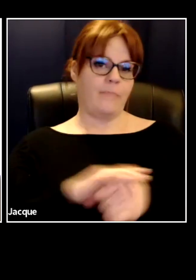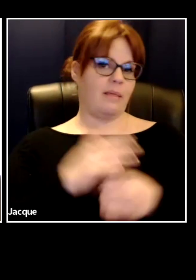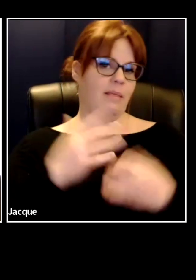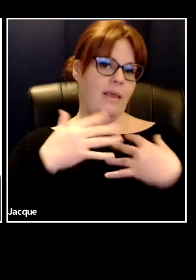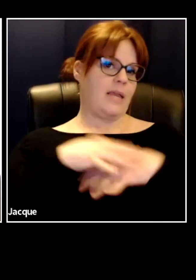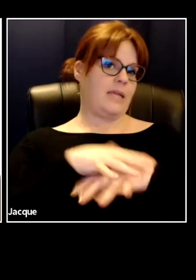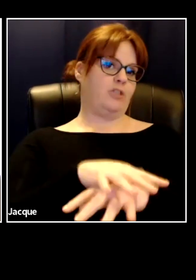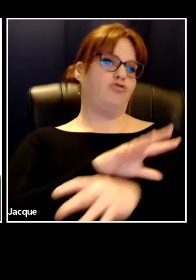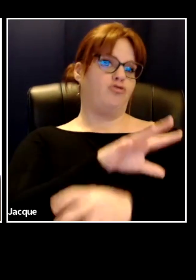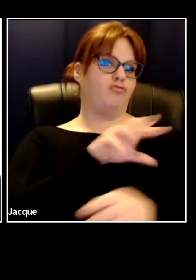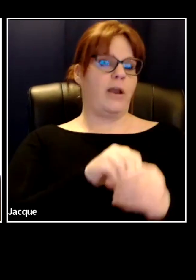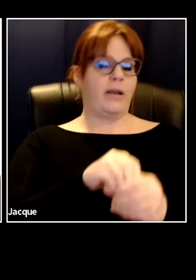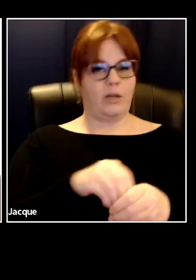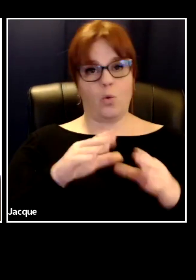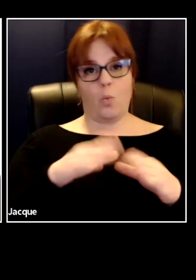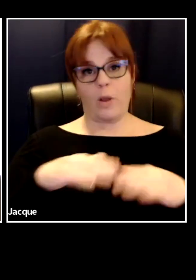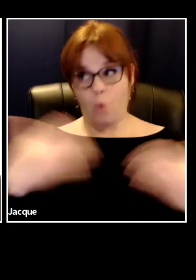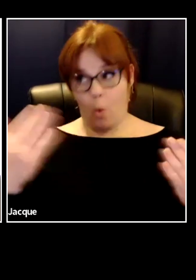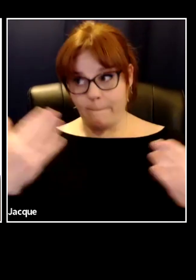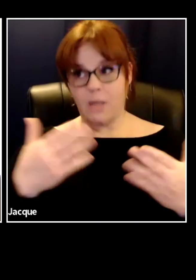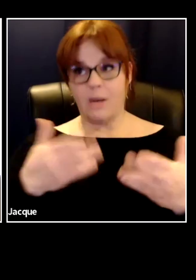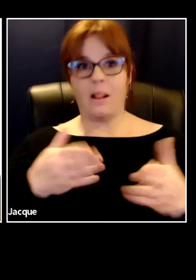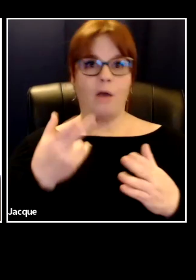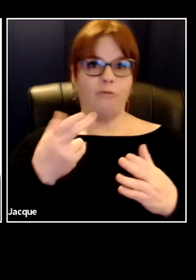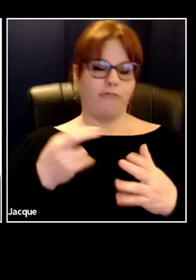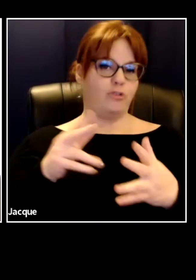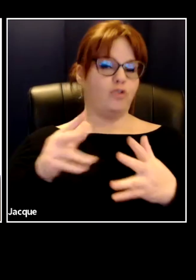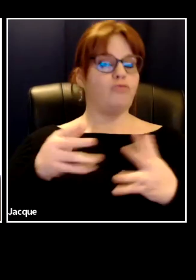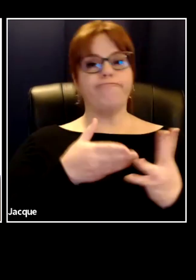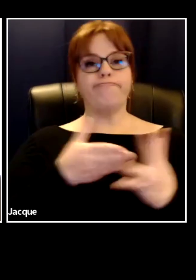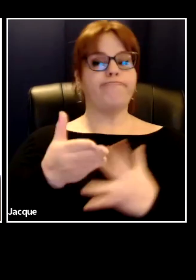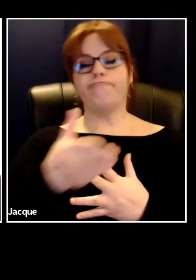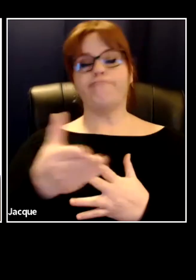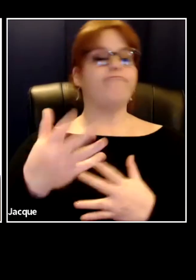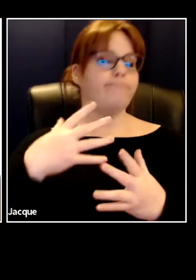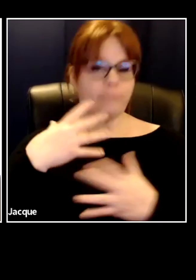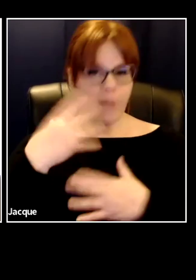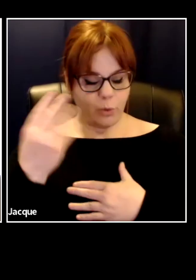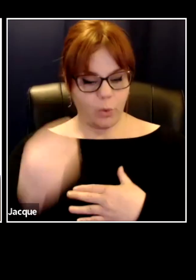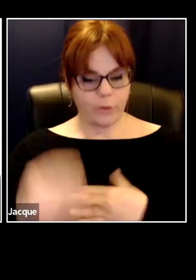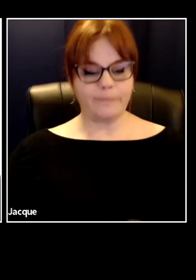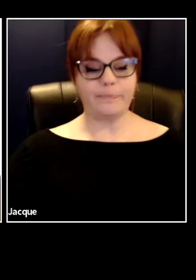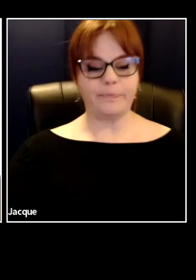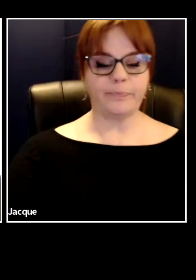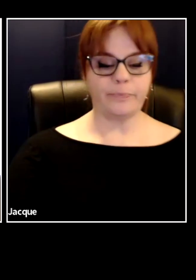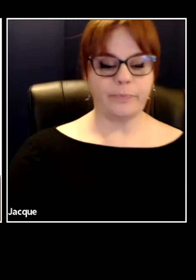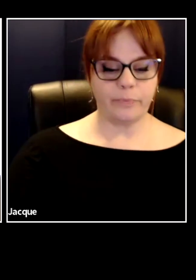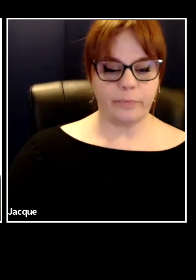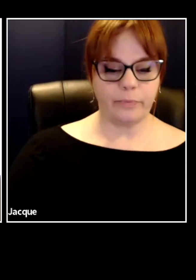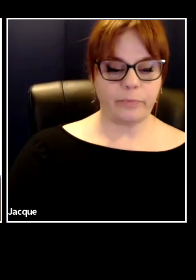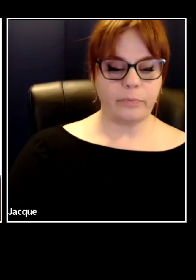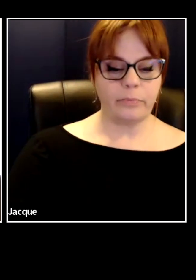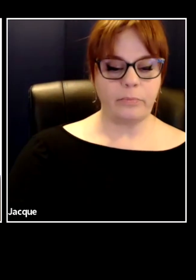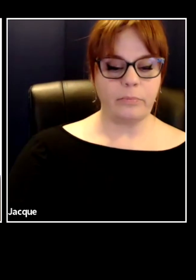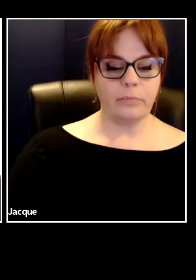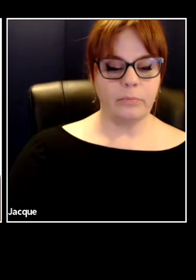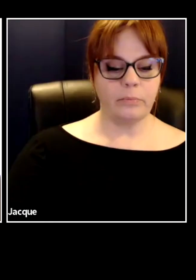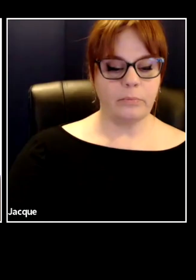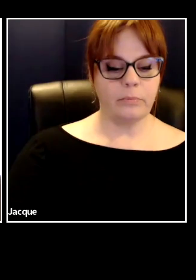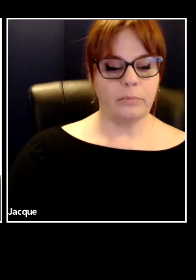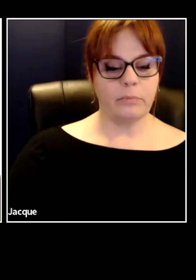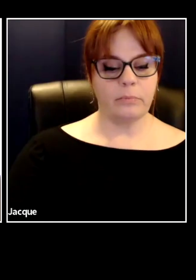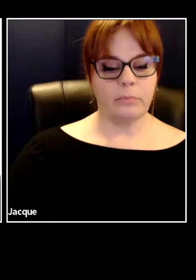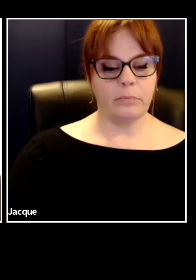open and allows her to traverse indoors. So um so so we have the schema to capture that. Is